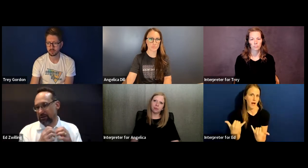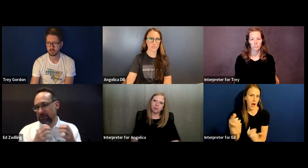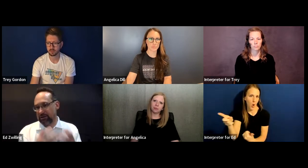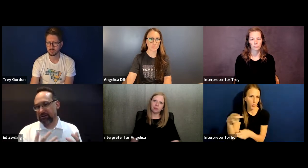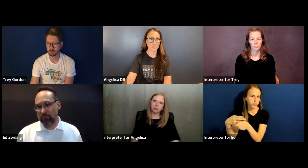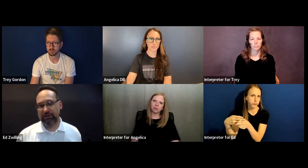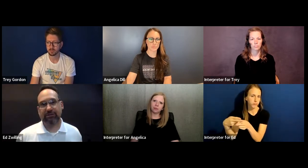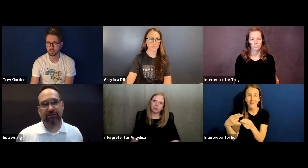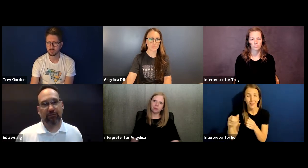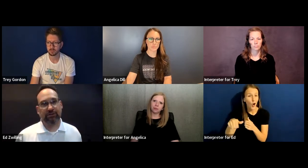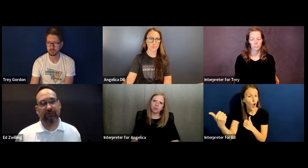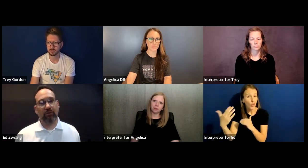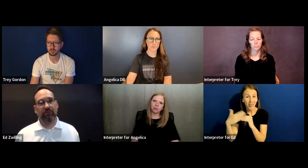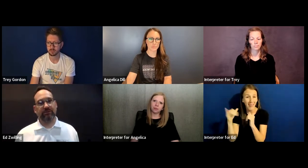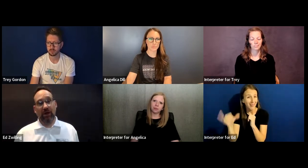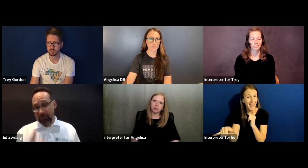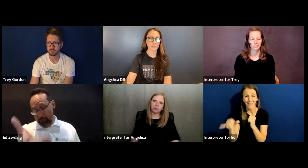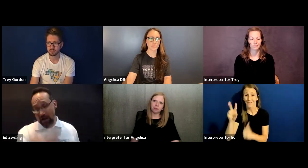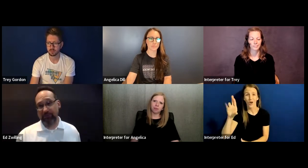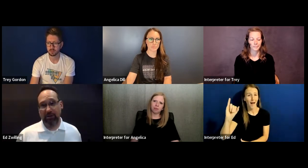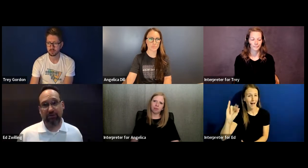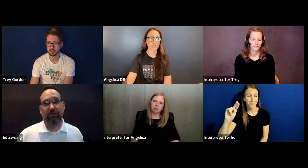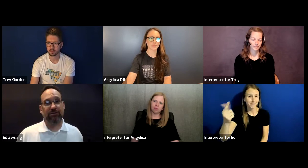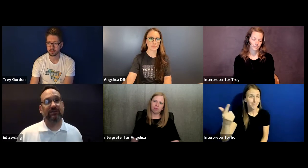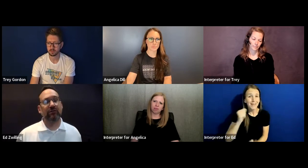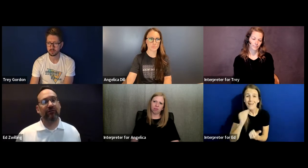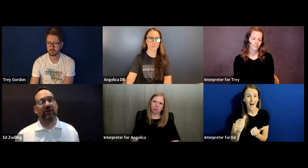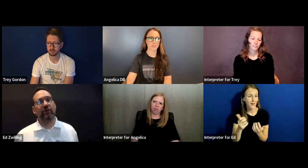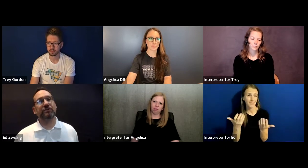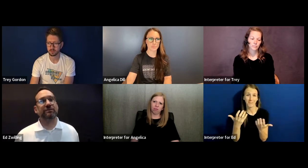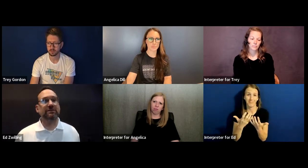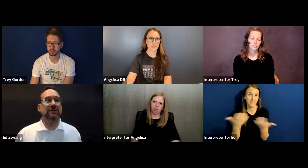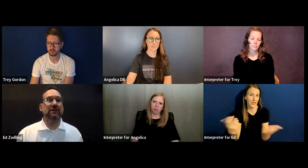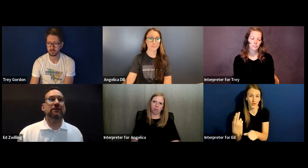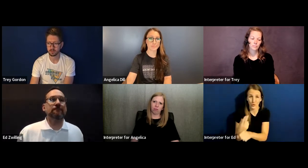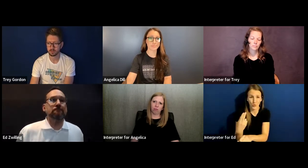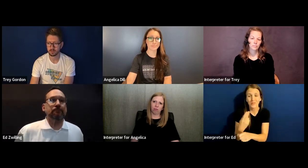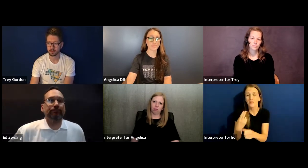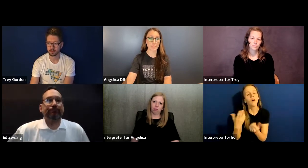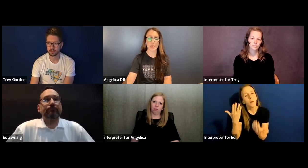it it really doesn't serve much of a purpose and perhaps maybe doing those initial evaluations yeah